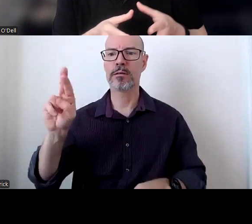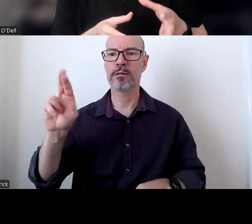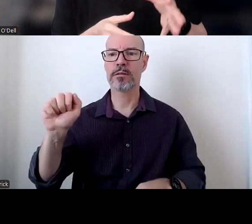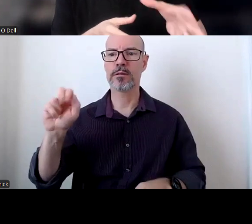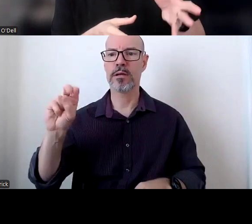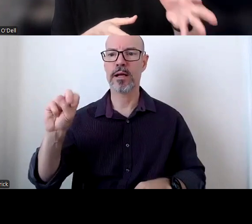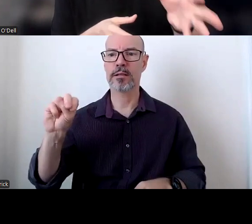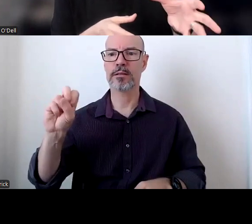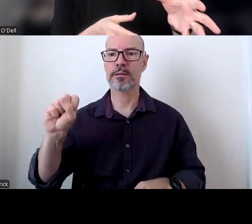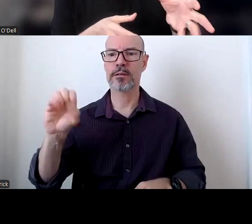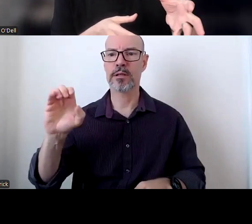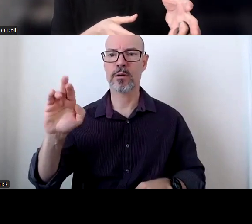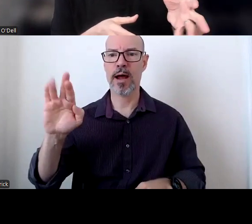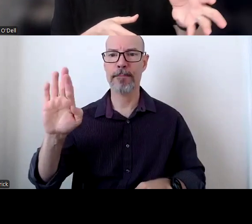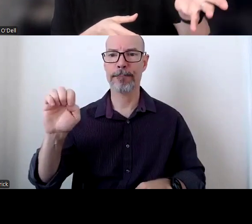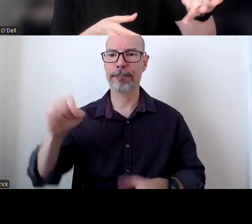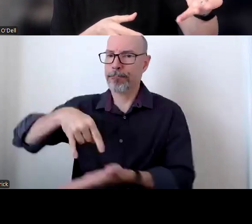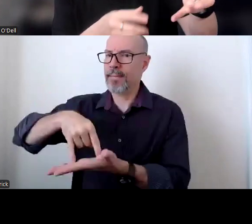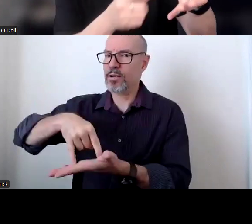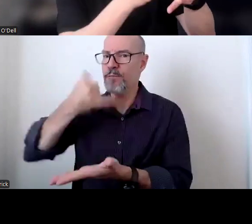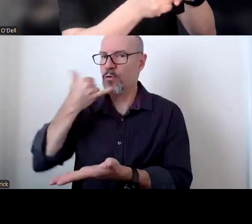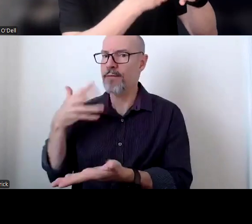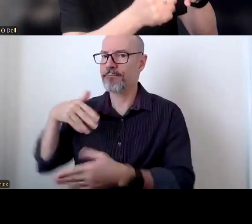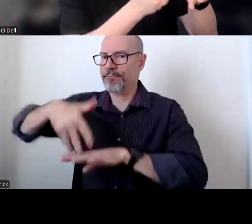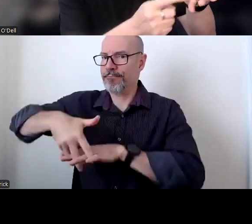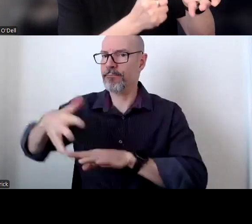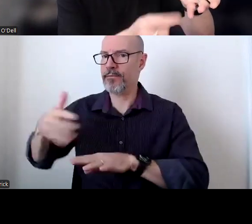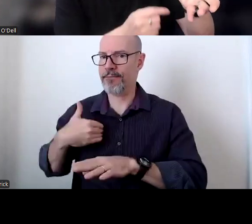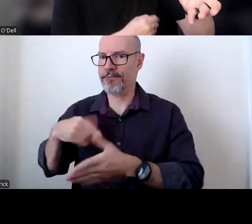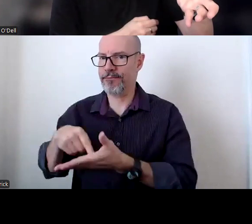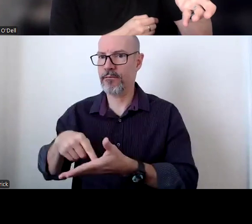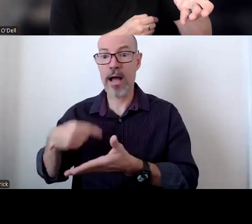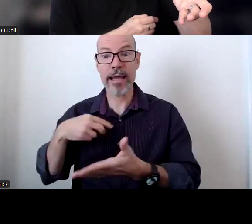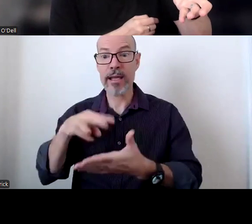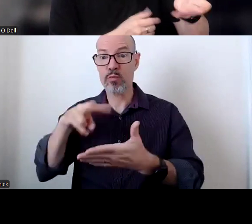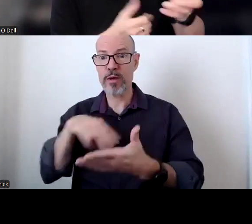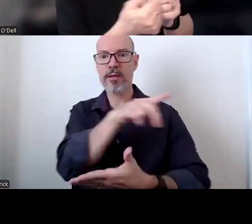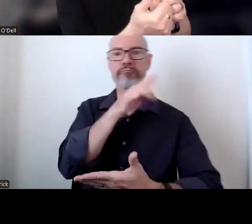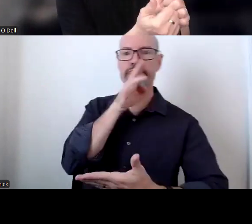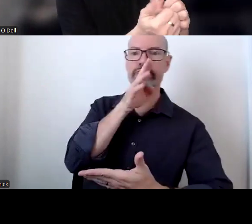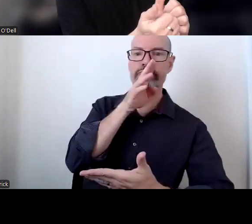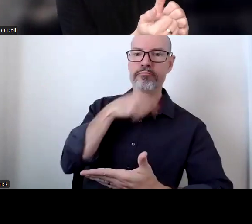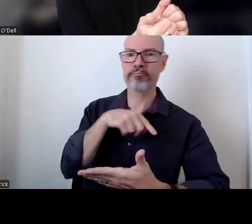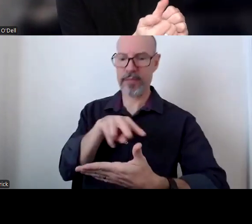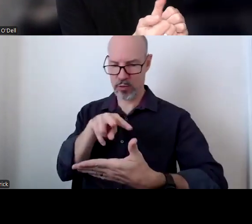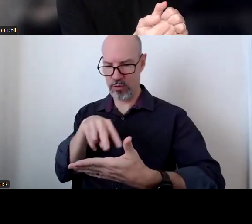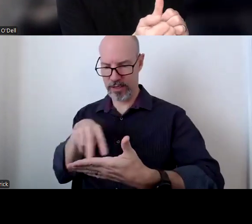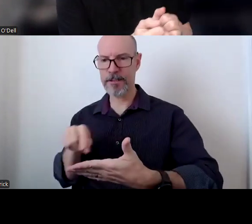It is a built-in functionality on the android phone. It gives the opportunity for me to read what somebody else is